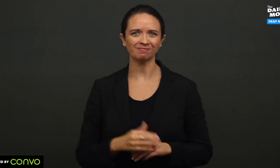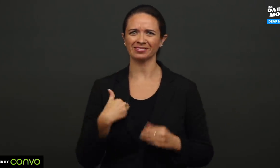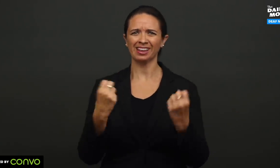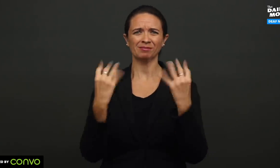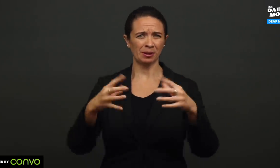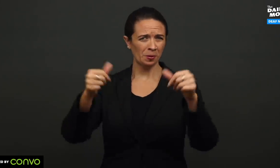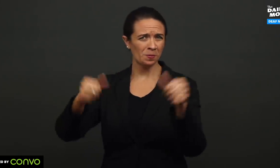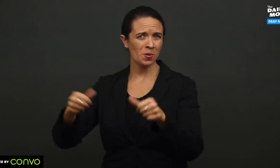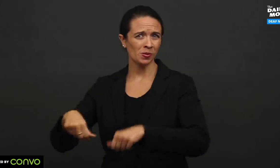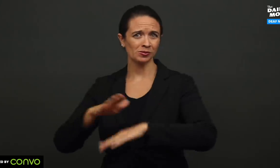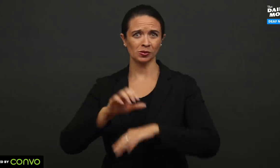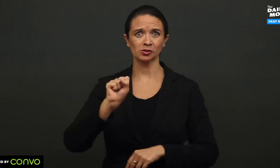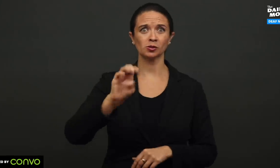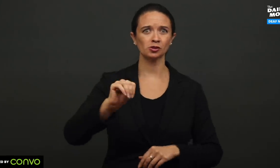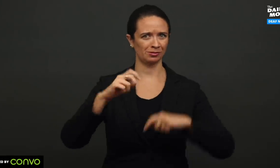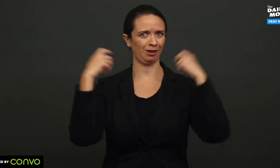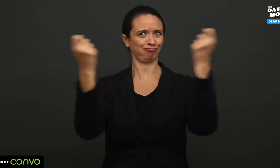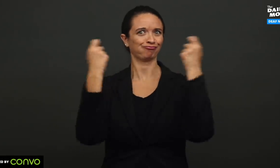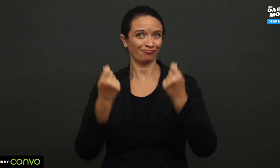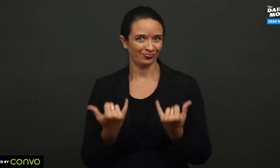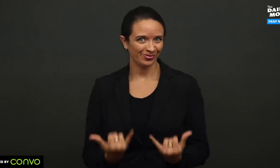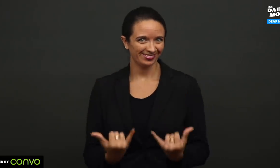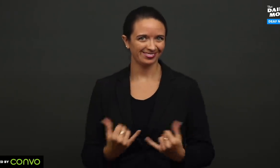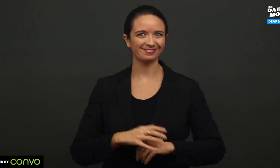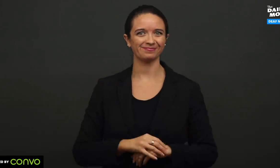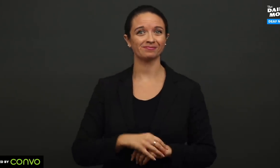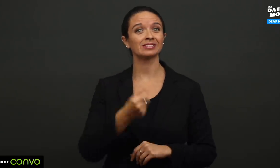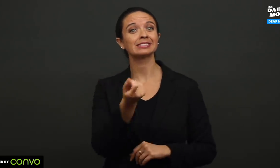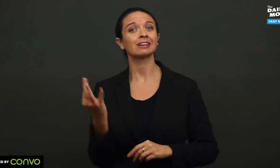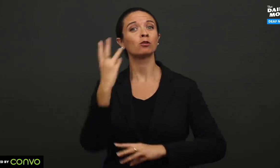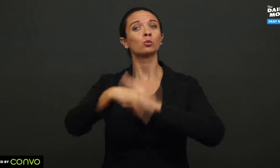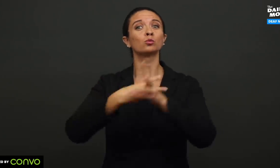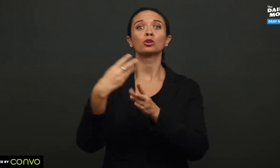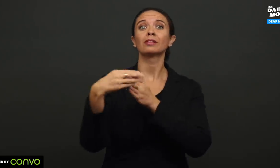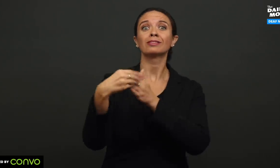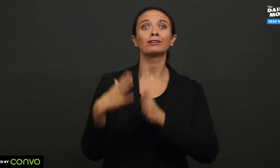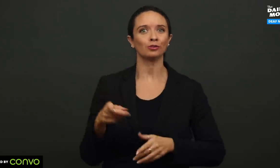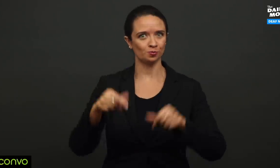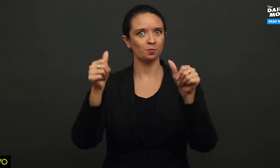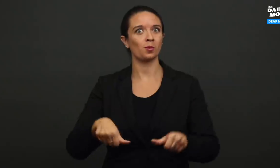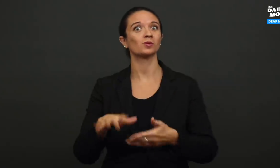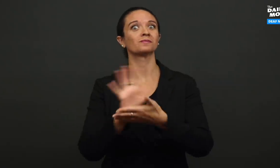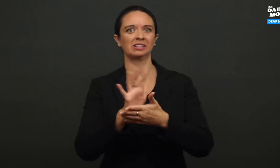There are many posts on social media to celebrate this. Several world leaders have posted videos